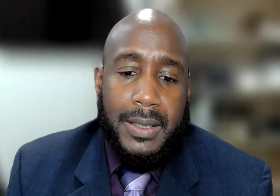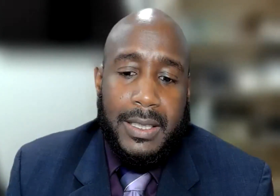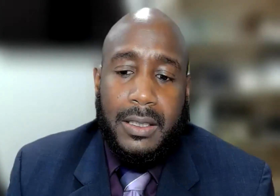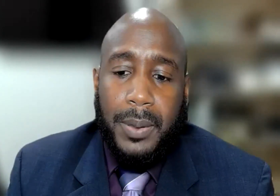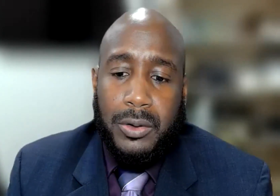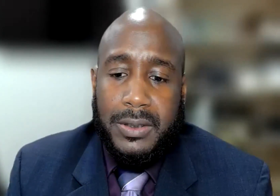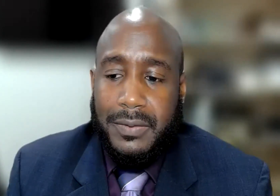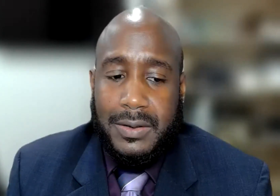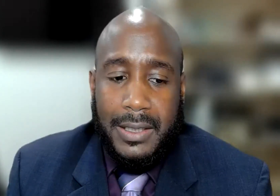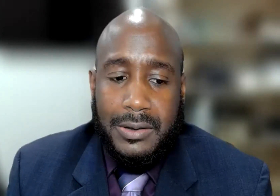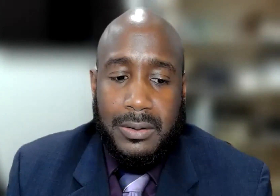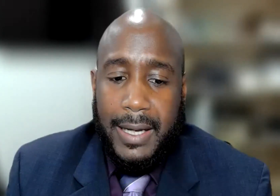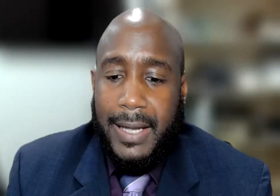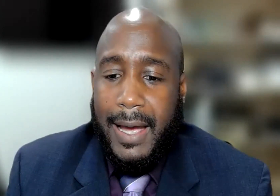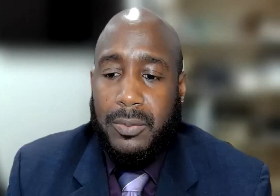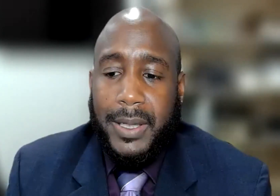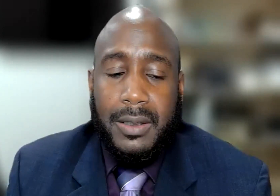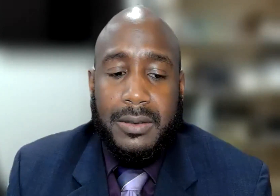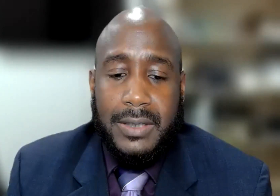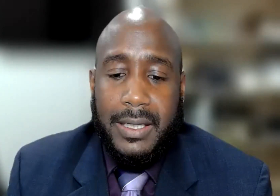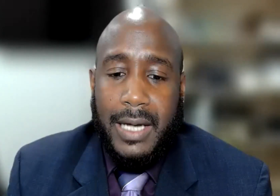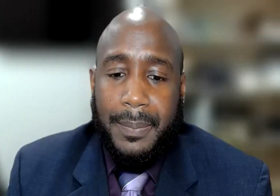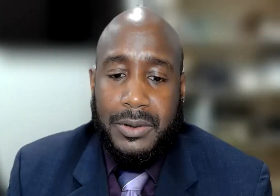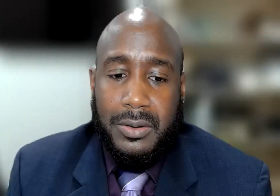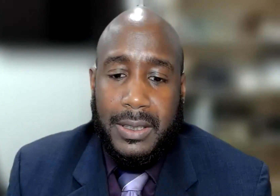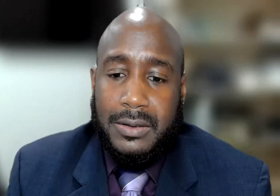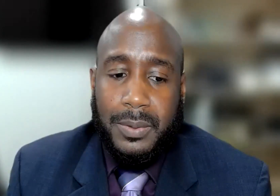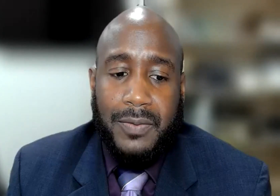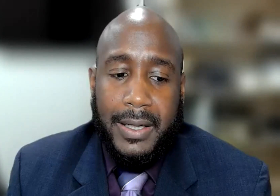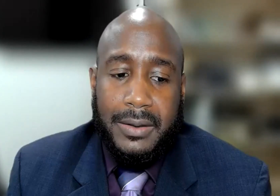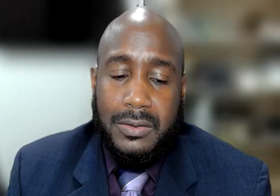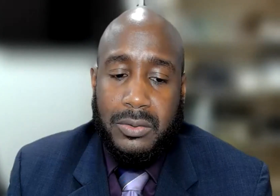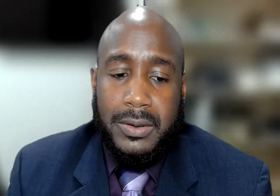key components of the schedule and how to better understand the opportunities provided to students